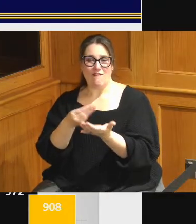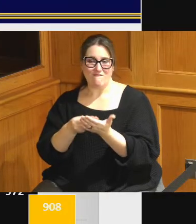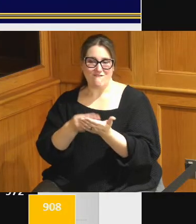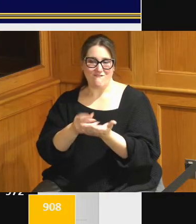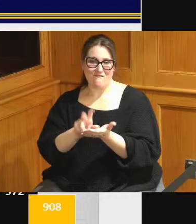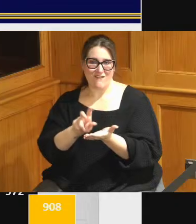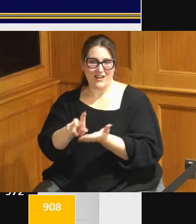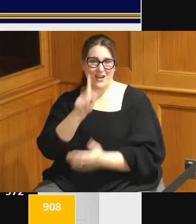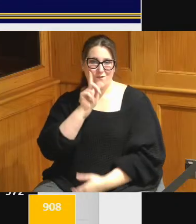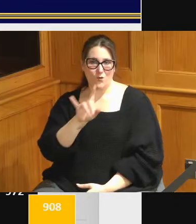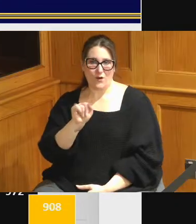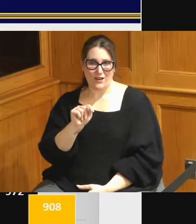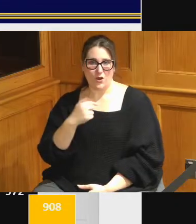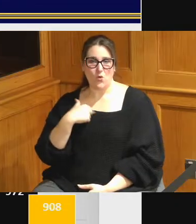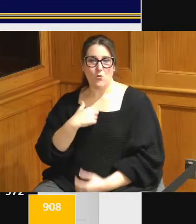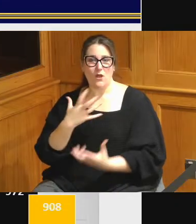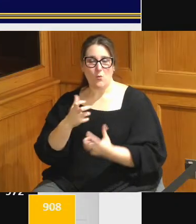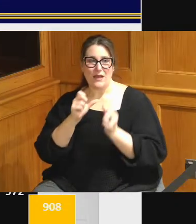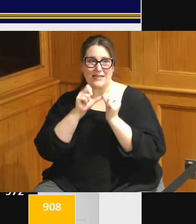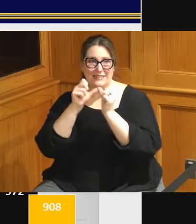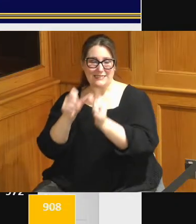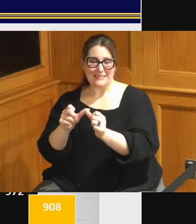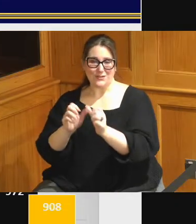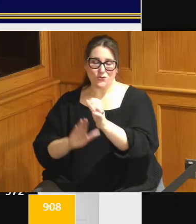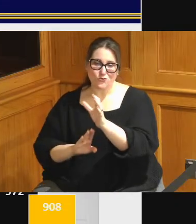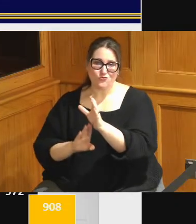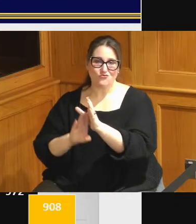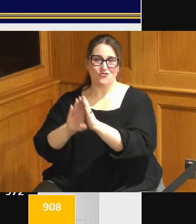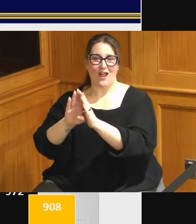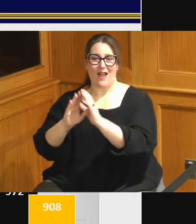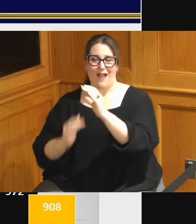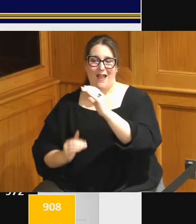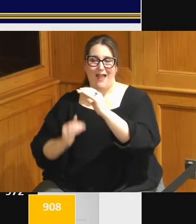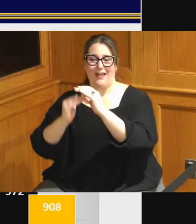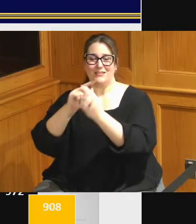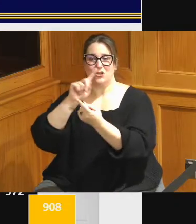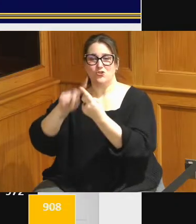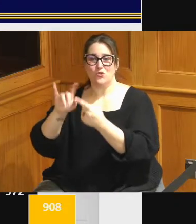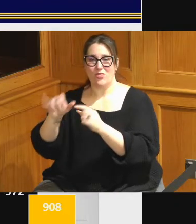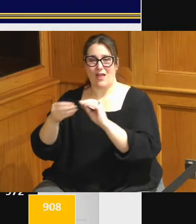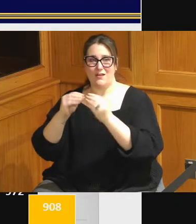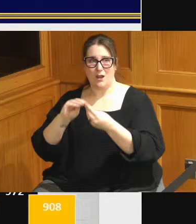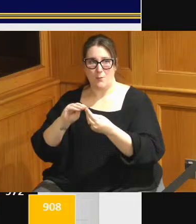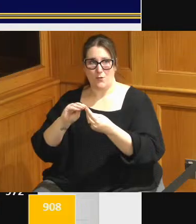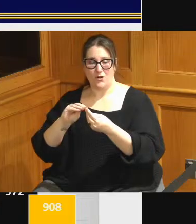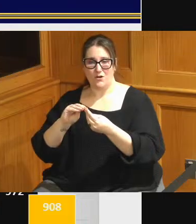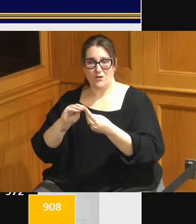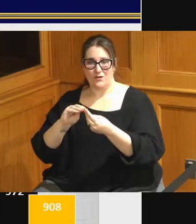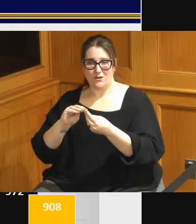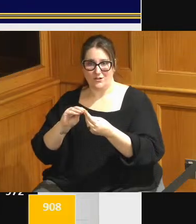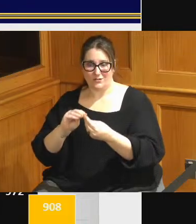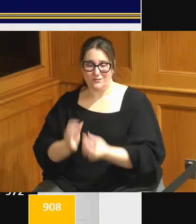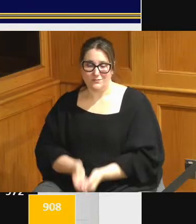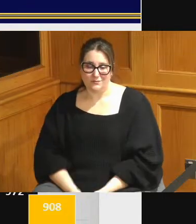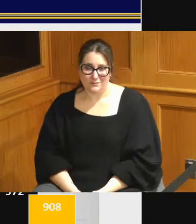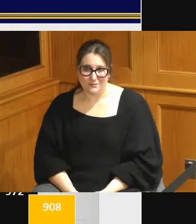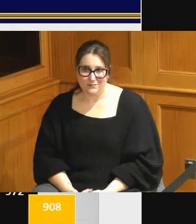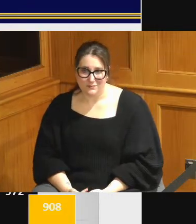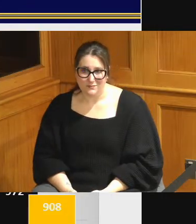we want to continue to rise to that number which would put us at compliment and of course benefit